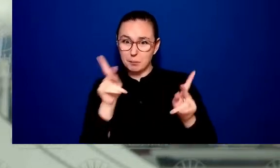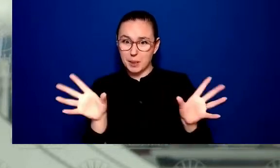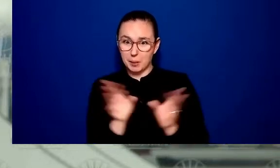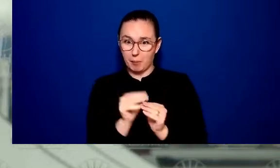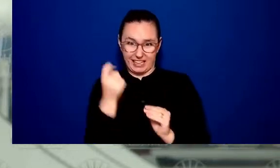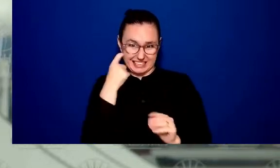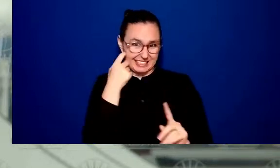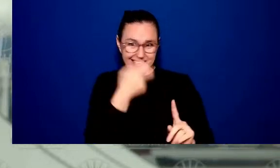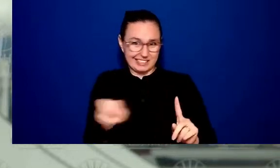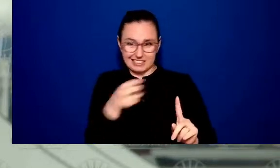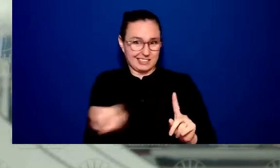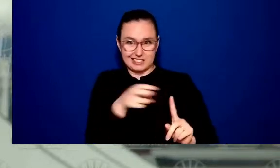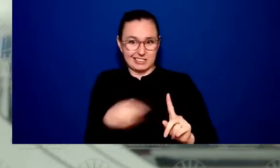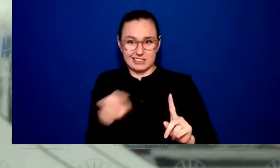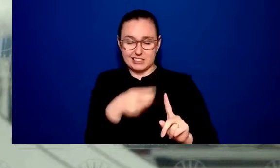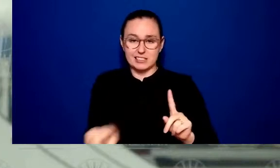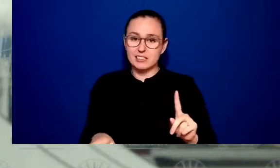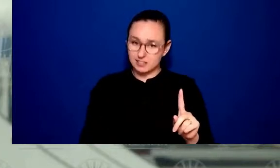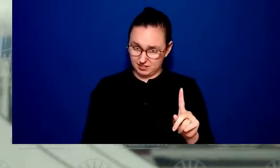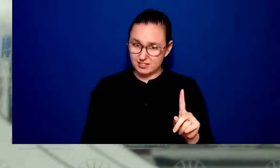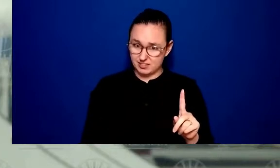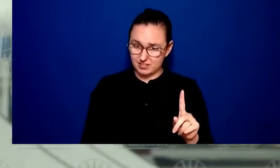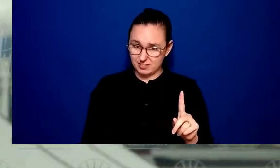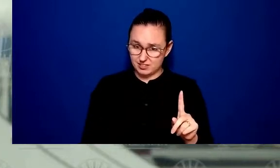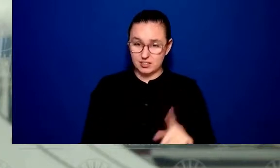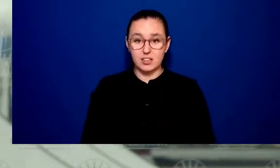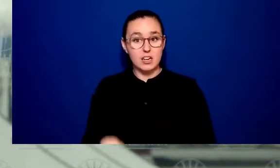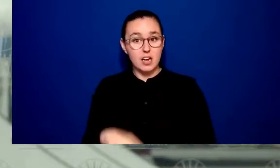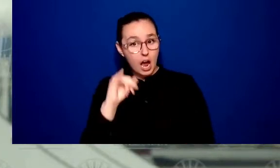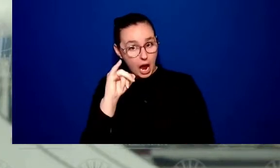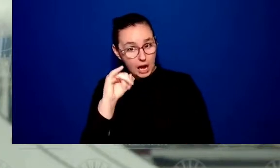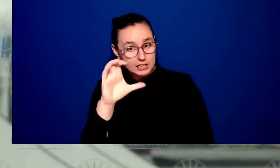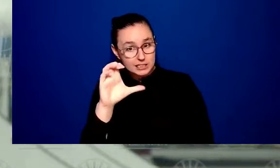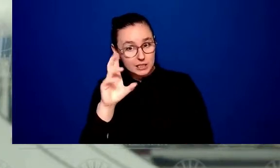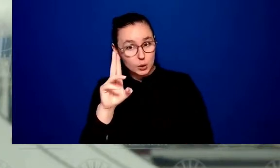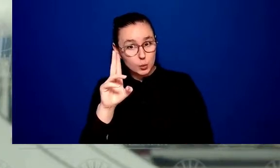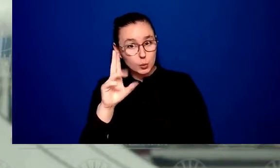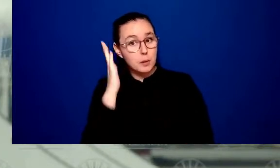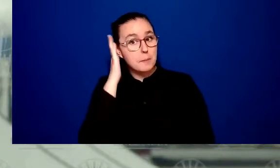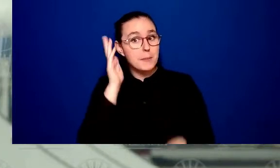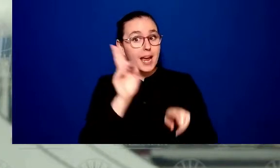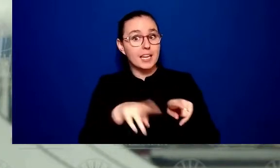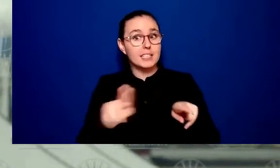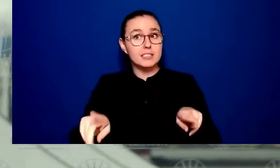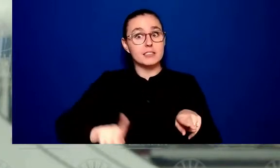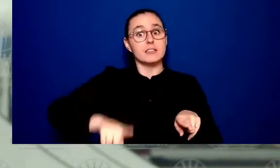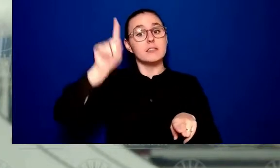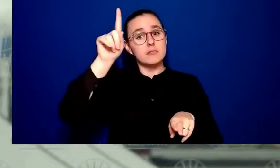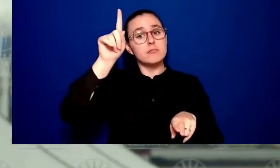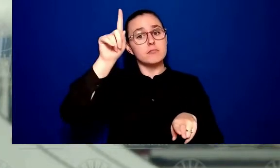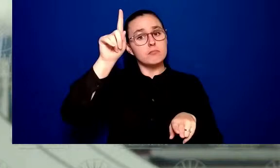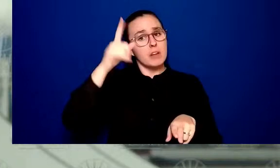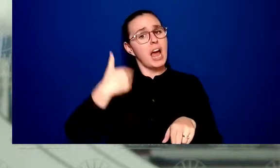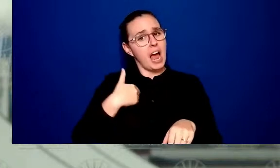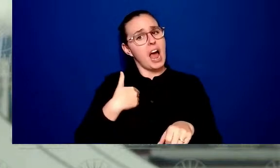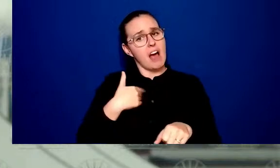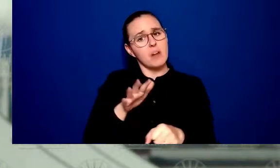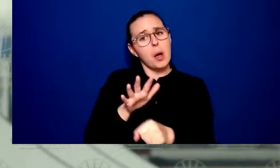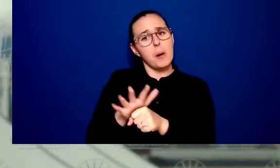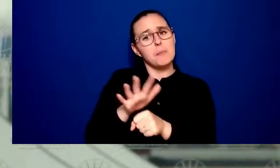health. That usually in fact, more than satisfied demand